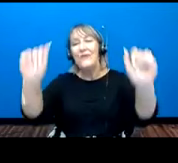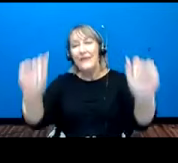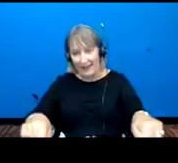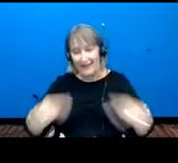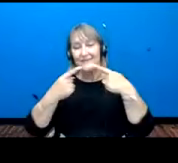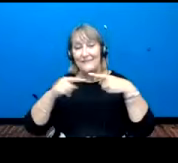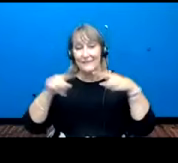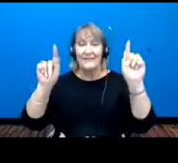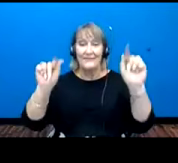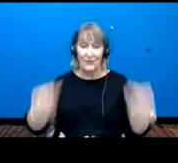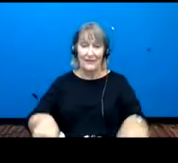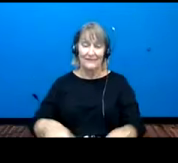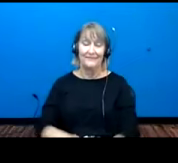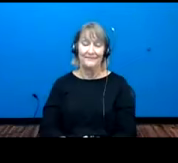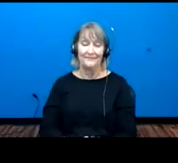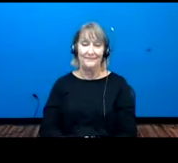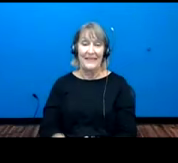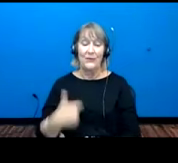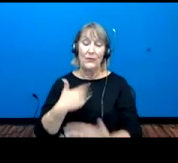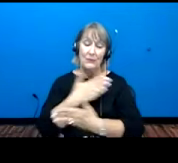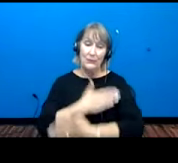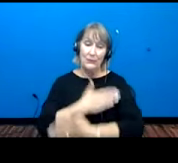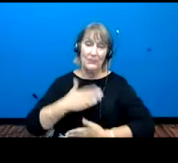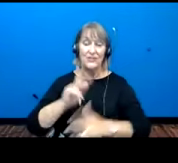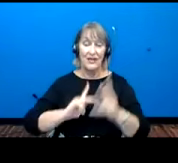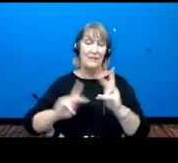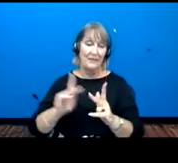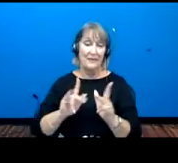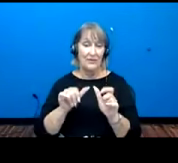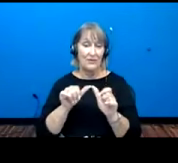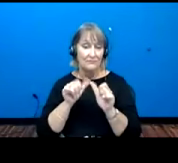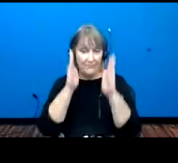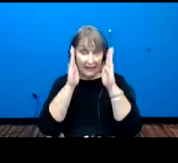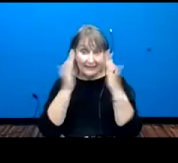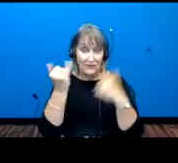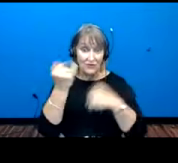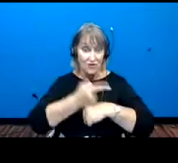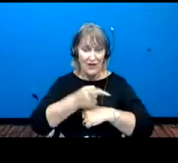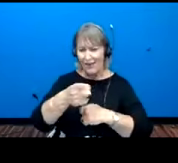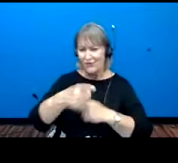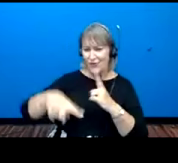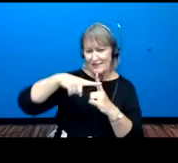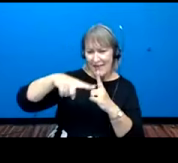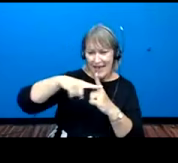and appreciate everybody being on with us. I'm seeing so much positive feedback, too,